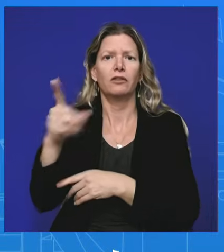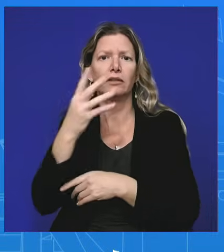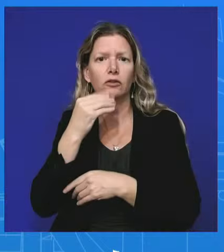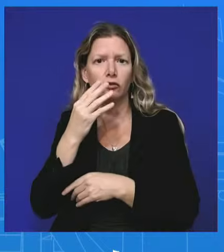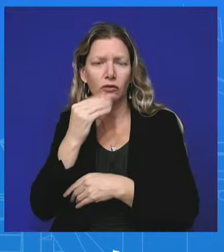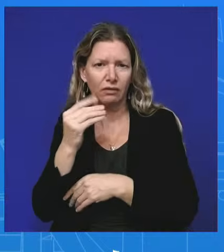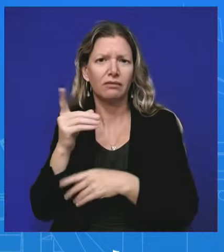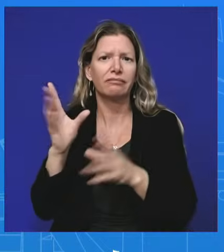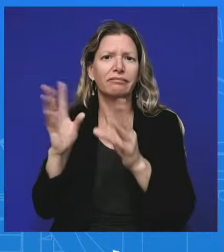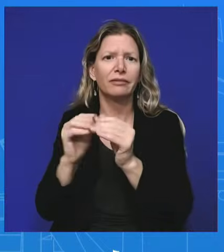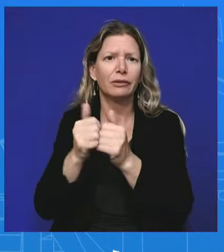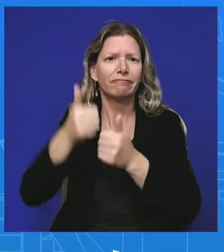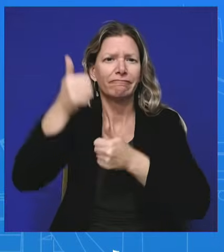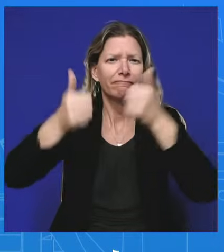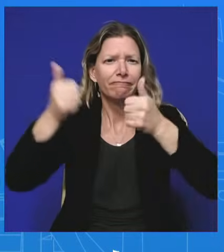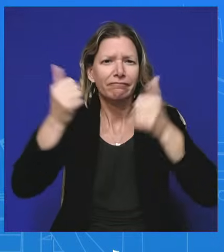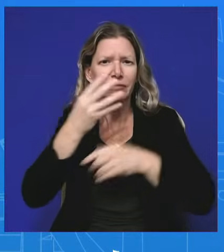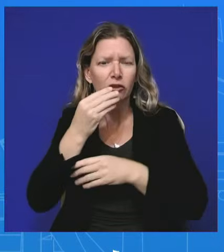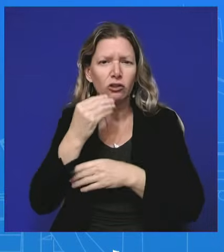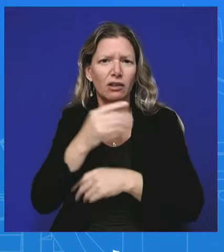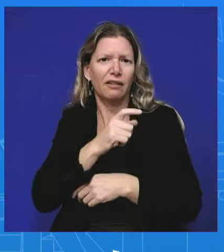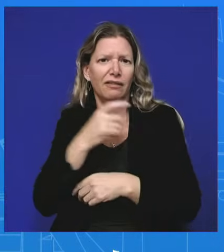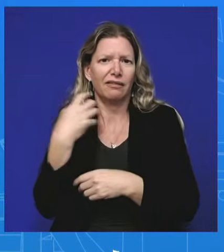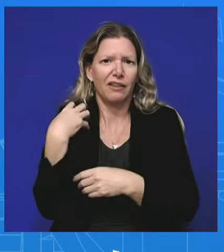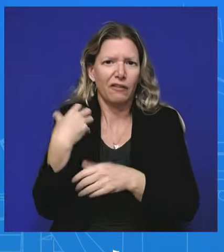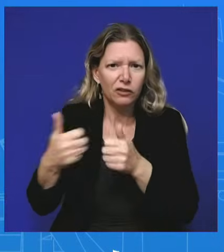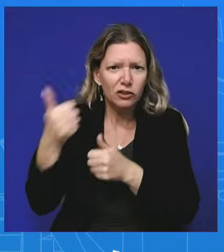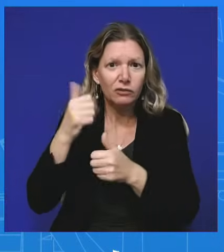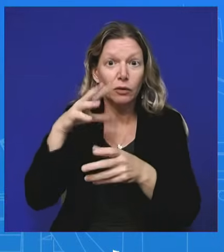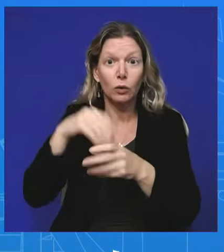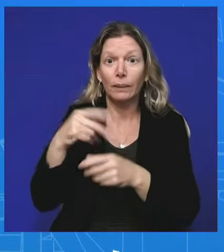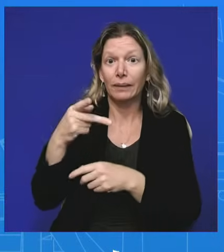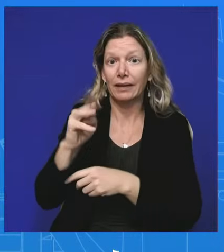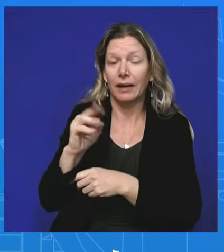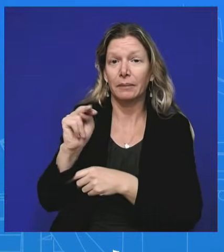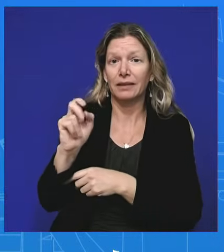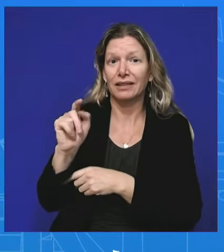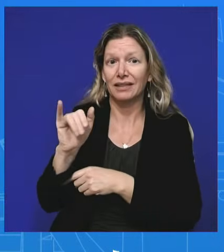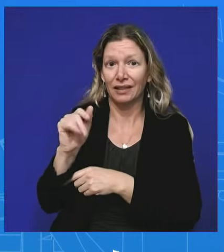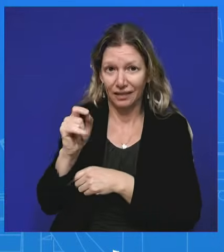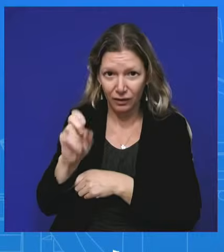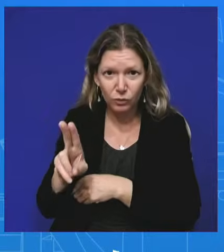of all the hostages, address the humanitarian crisis, and our shared objective for the enduring affeat --